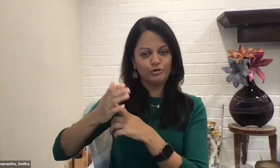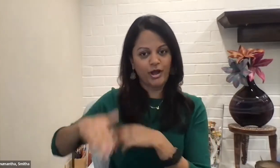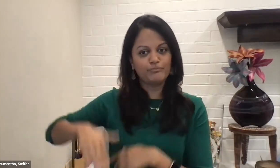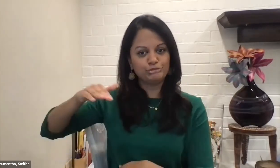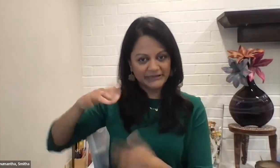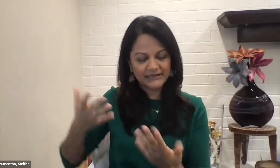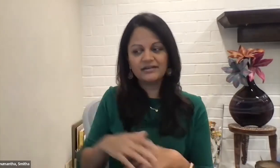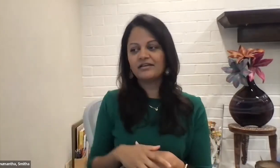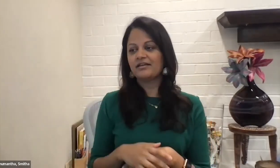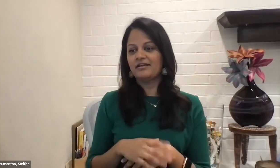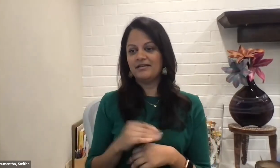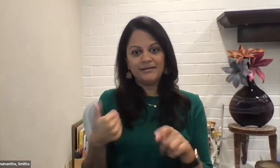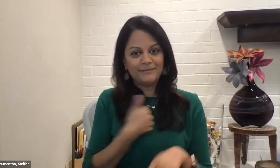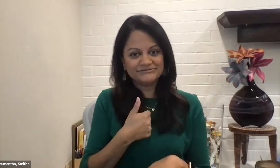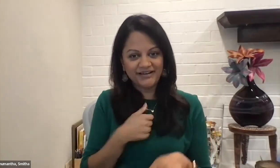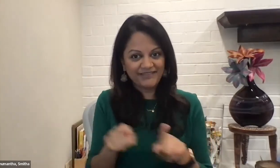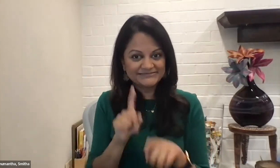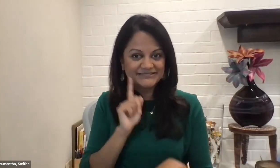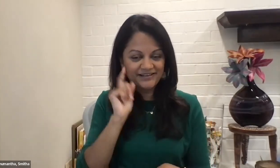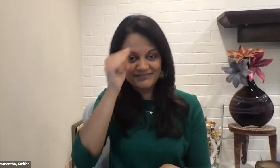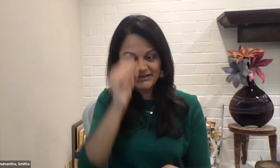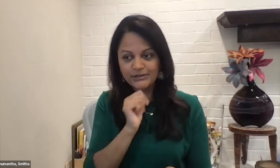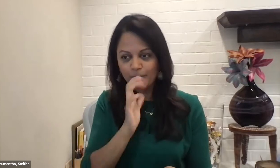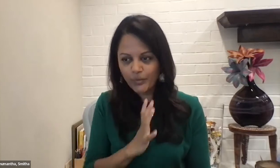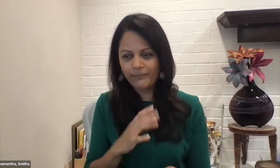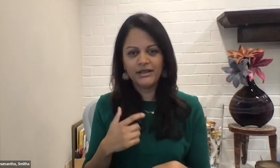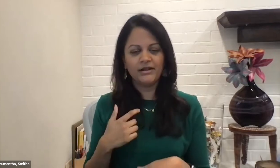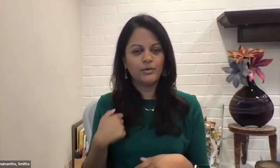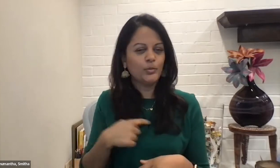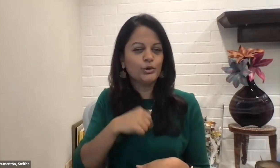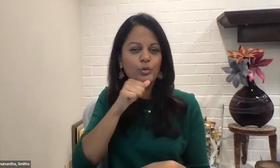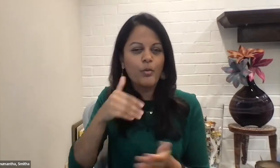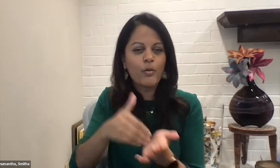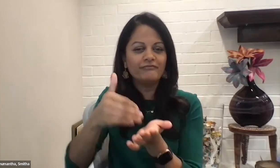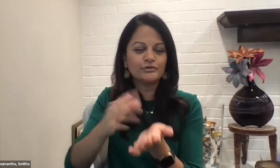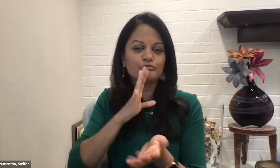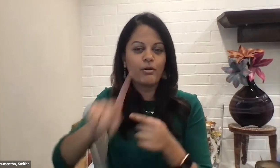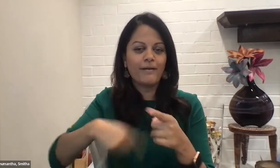was based by my upbringing and my culture. As a Deaf Indian woman,